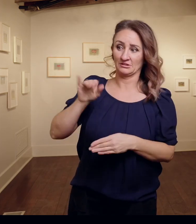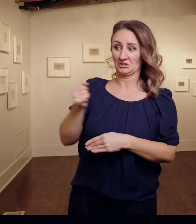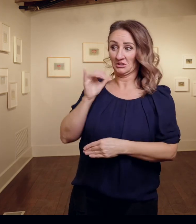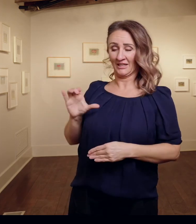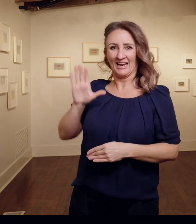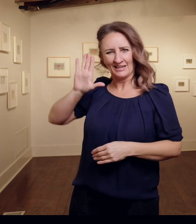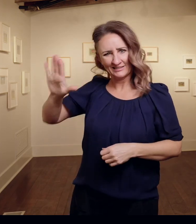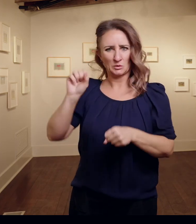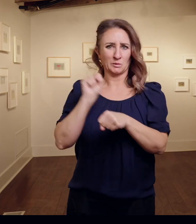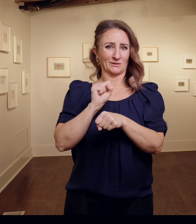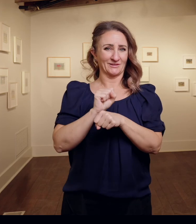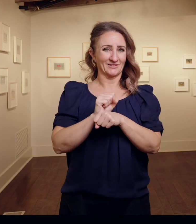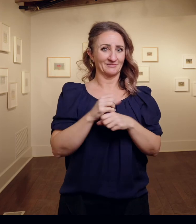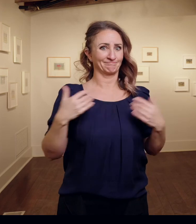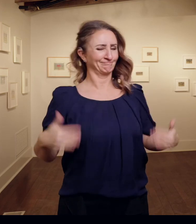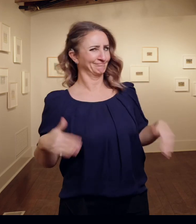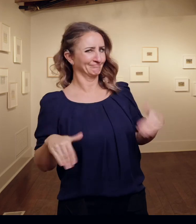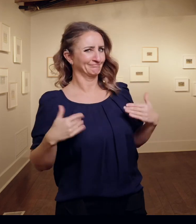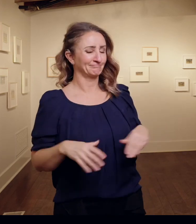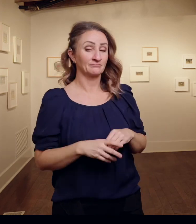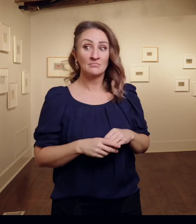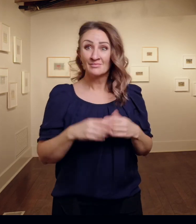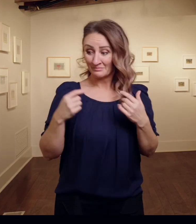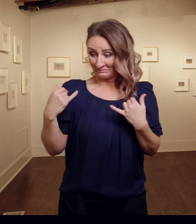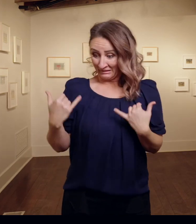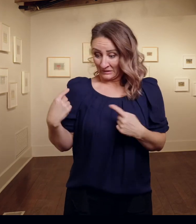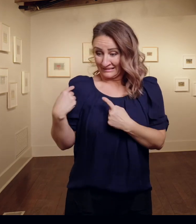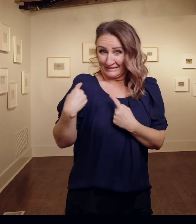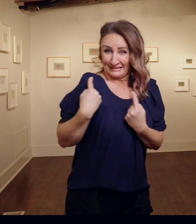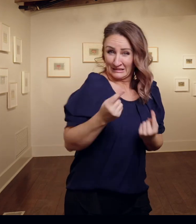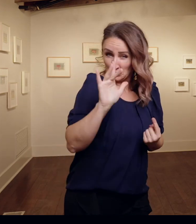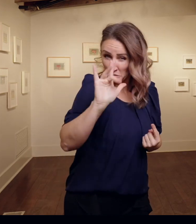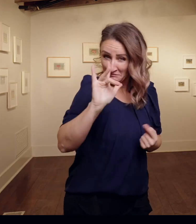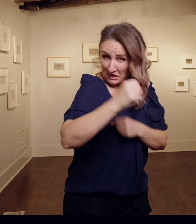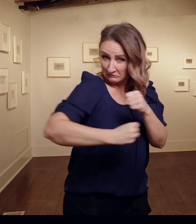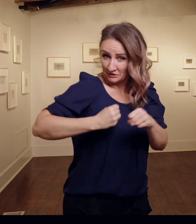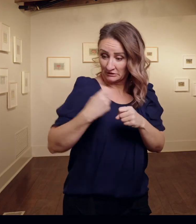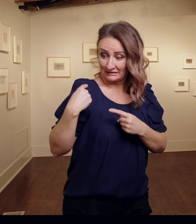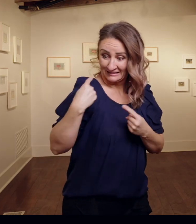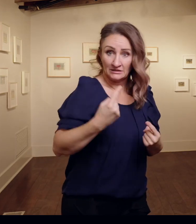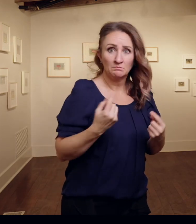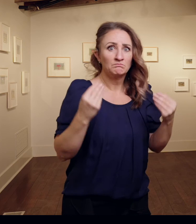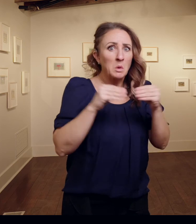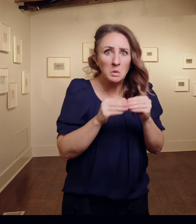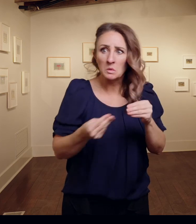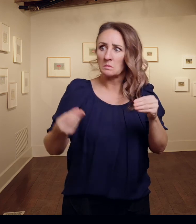and several other major institutions and galleries as far as Spain and Japan.